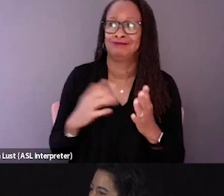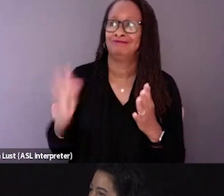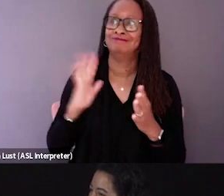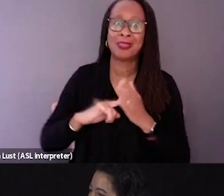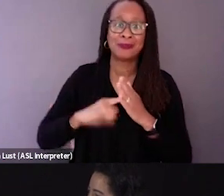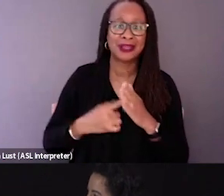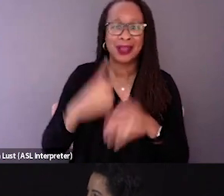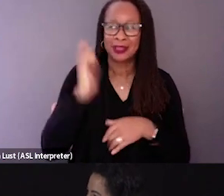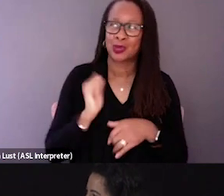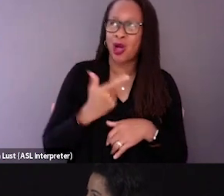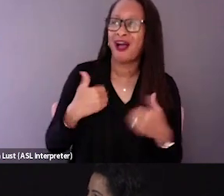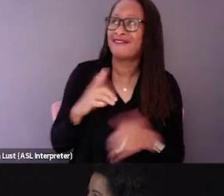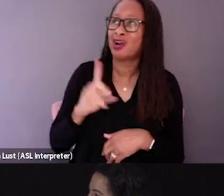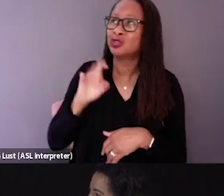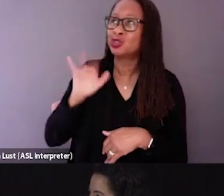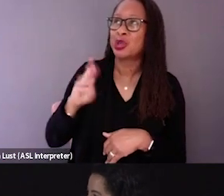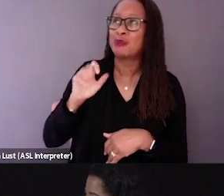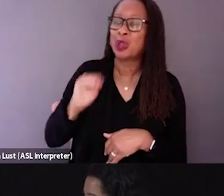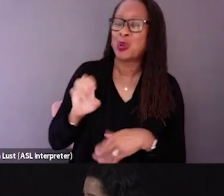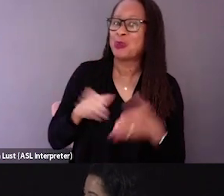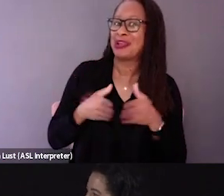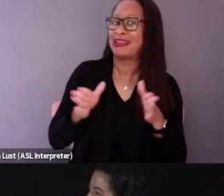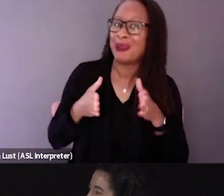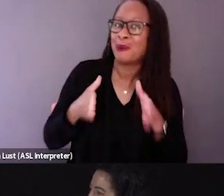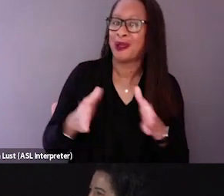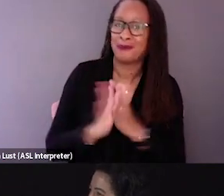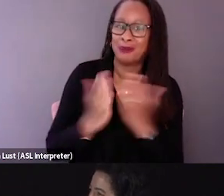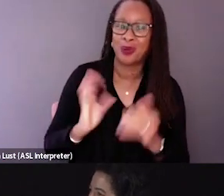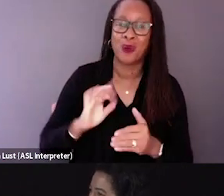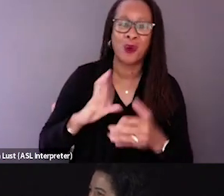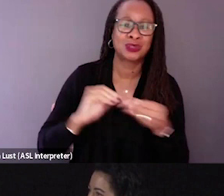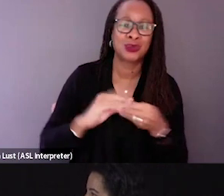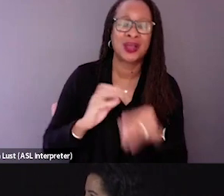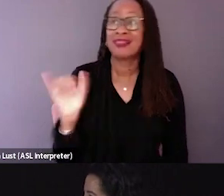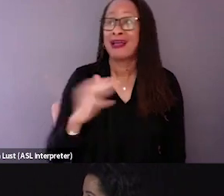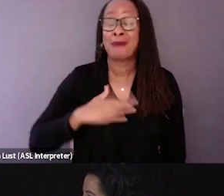like sort of our Judy Blume gateway book or story, like my best friend was suspended in sixth grade